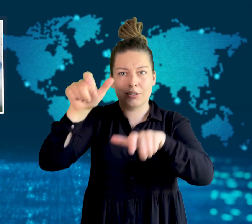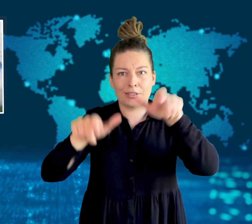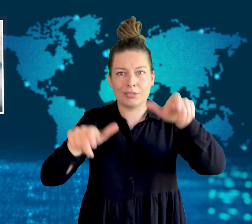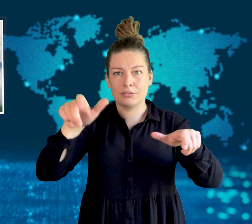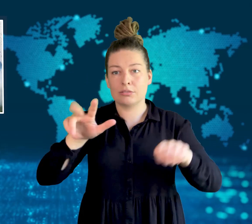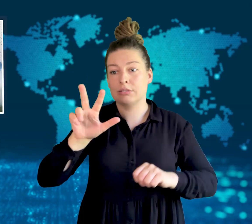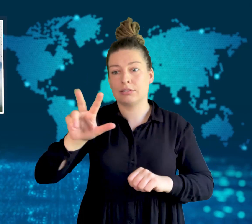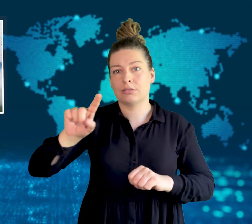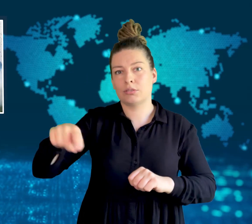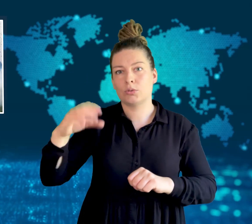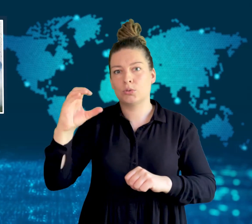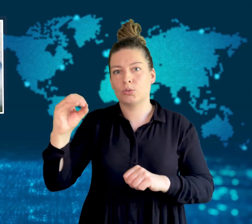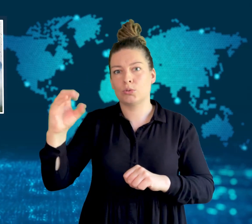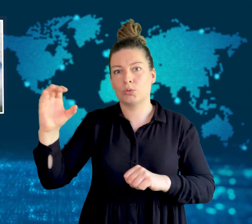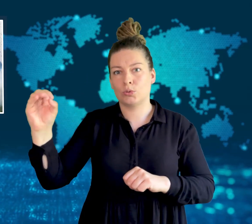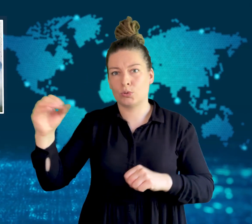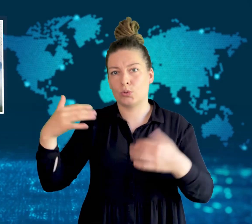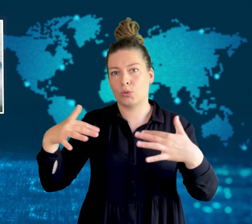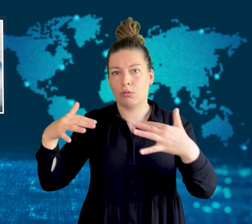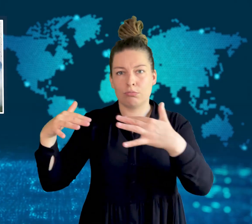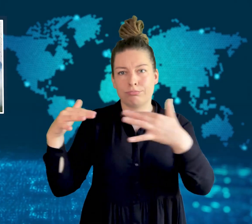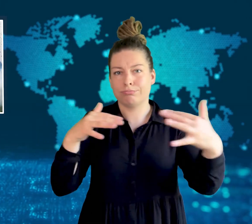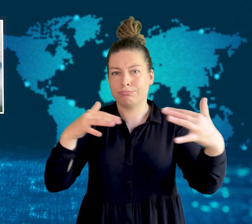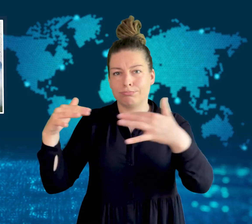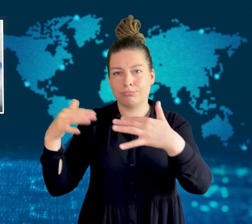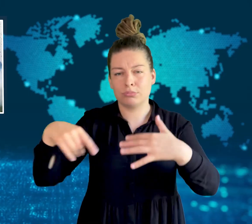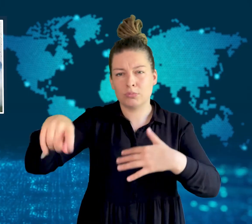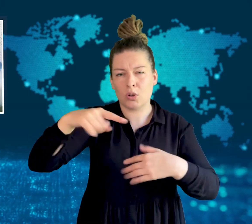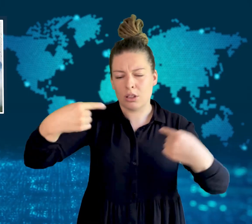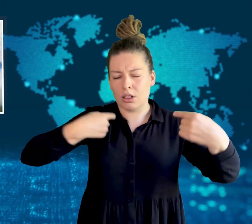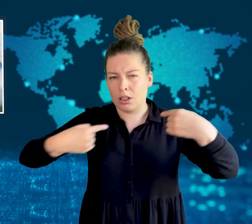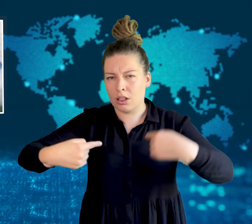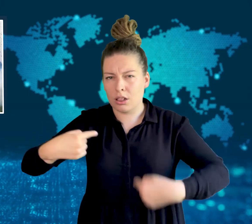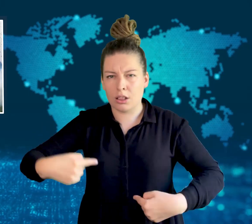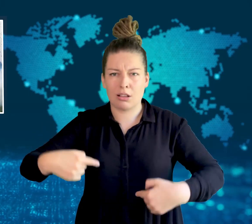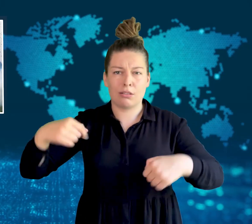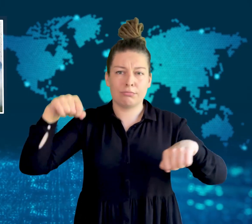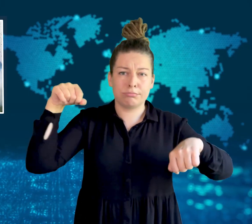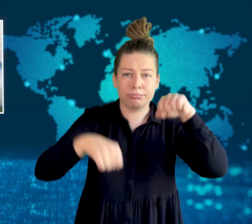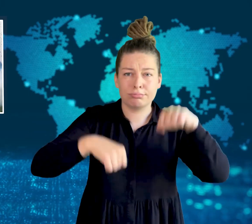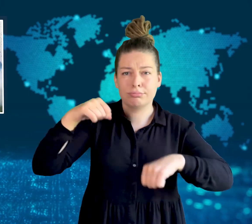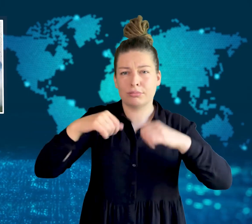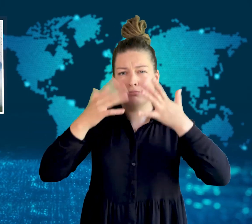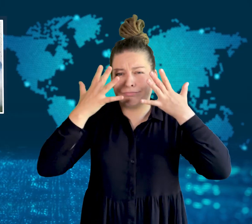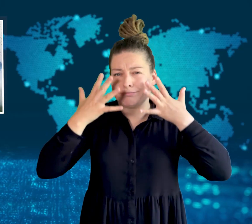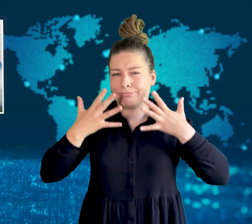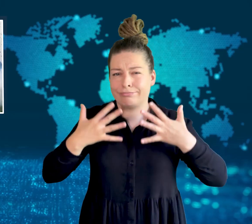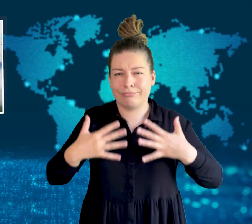and one protester was left in a coma afterward.